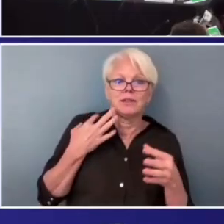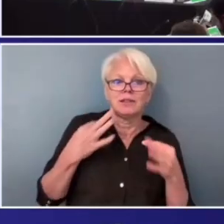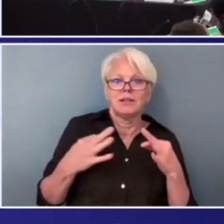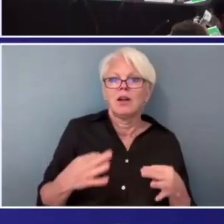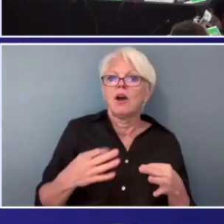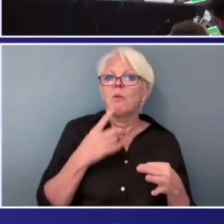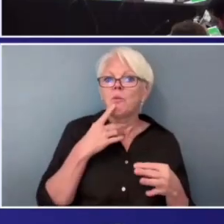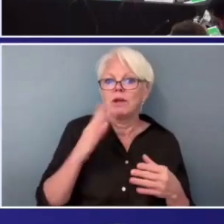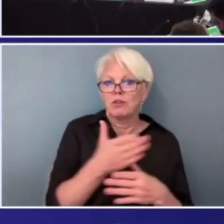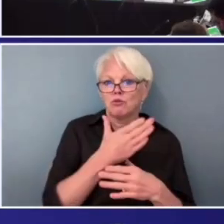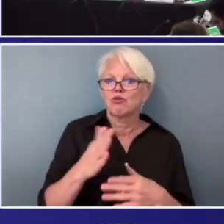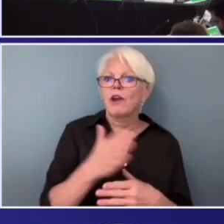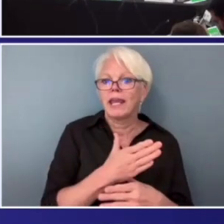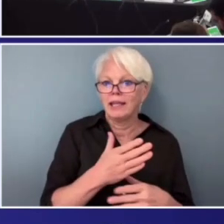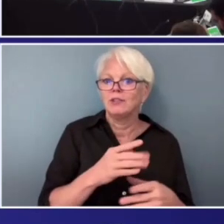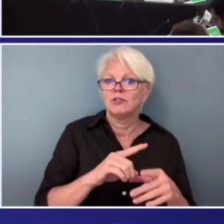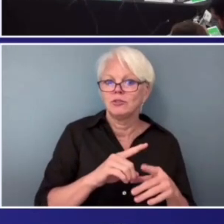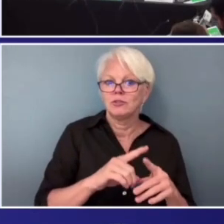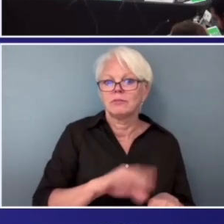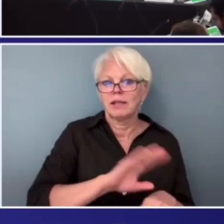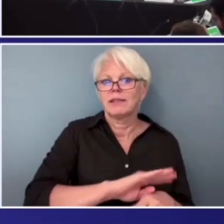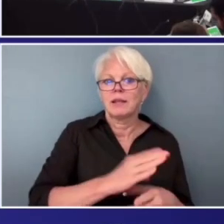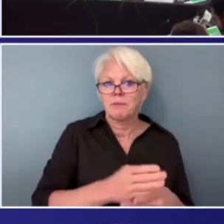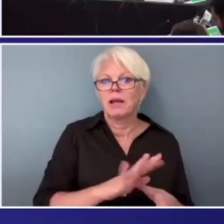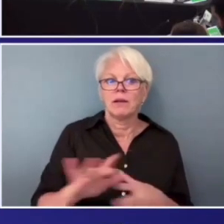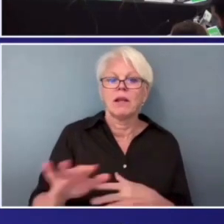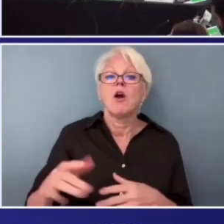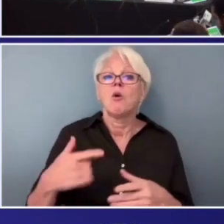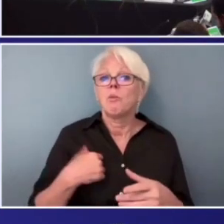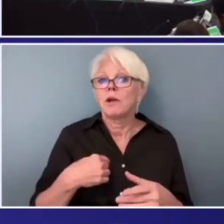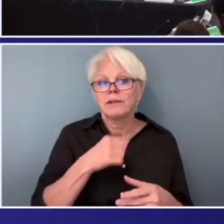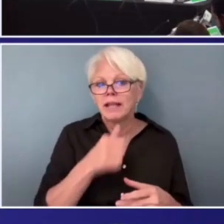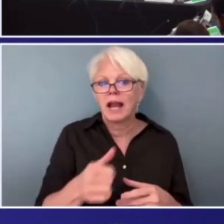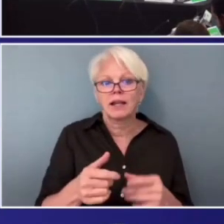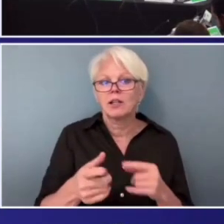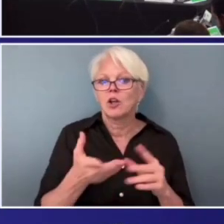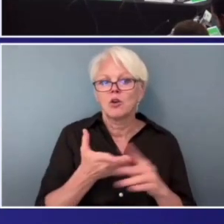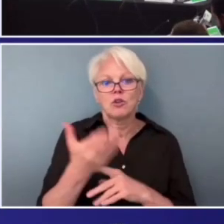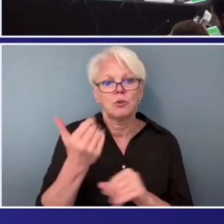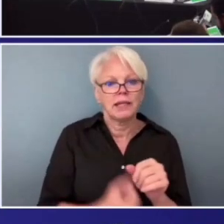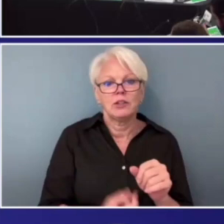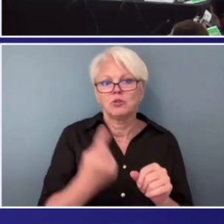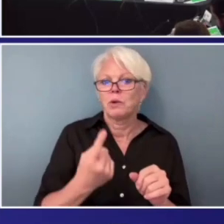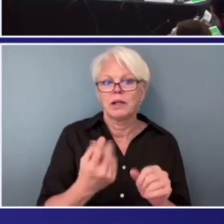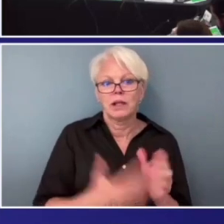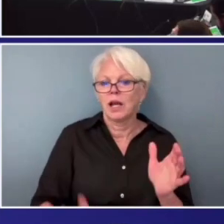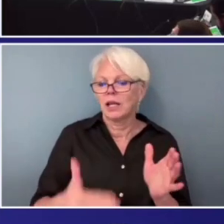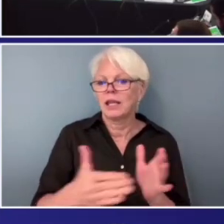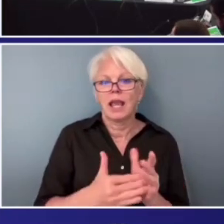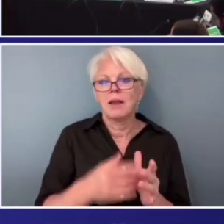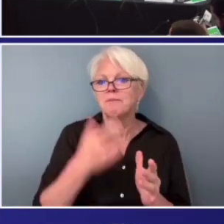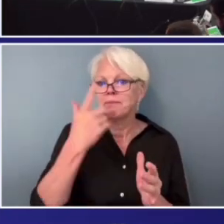are. And we're not going to go back through every single one of those again because I did go through them with specificity